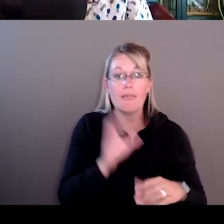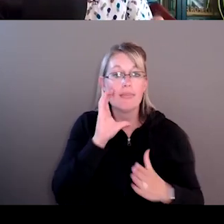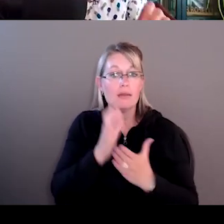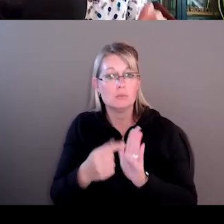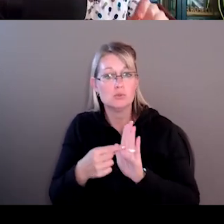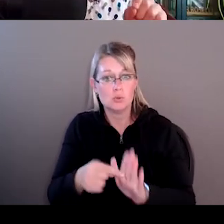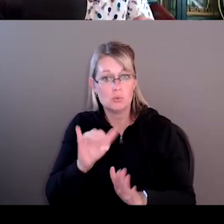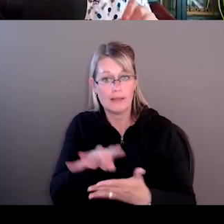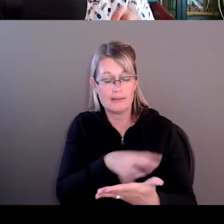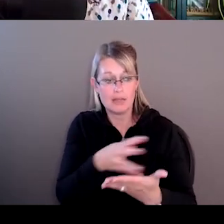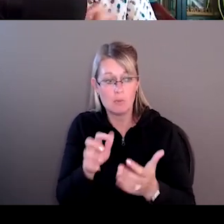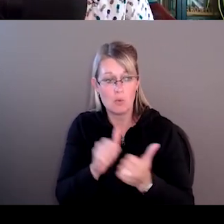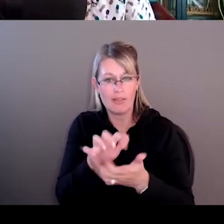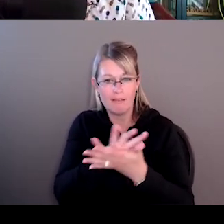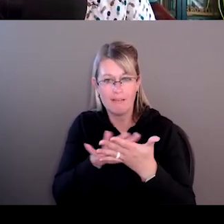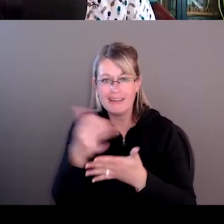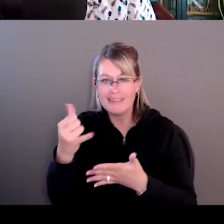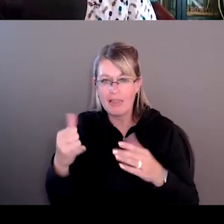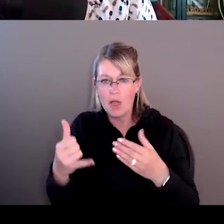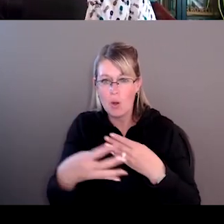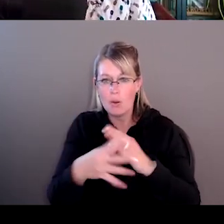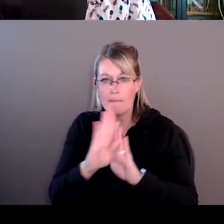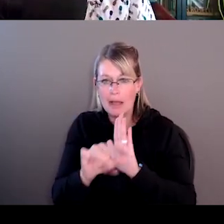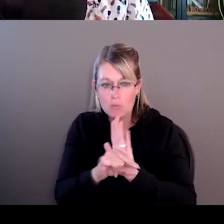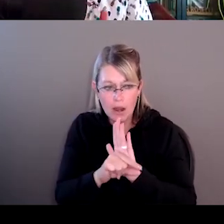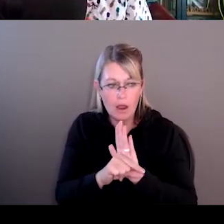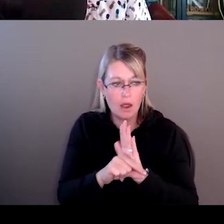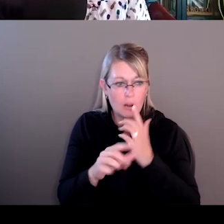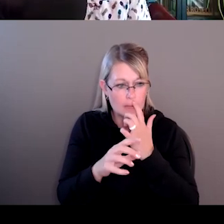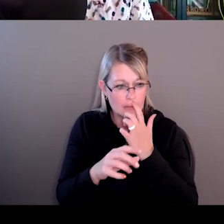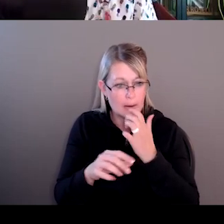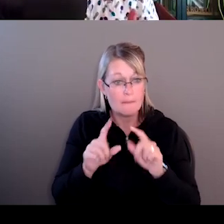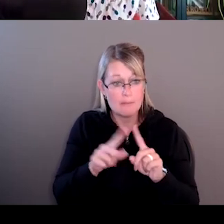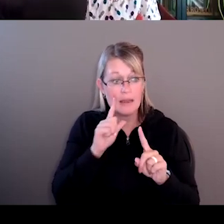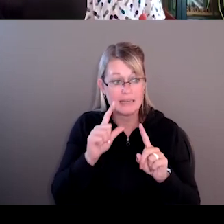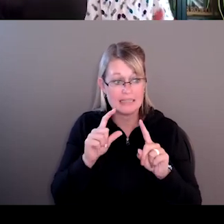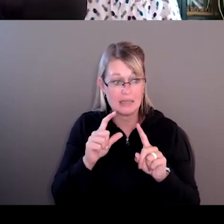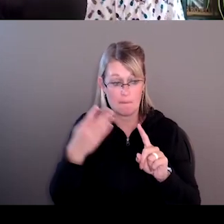table with a bag yellow background and a bag, yet alarmingly thick, blue border as a focus